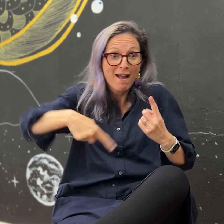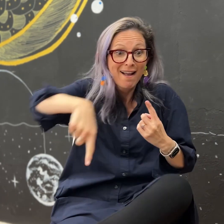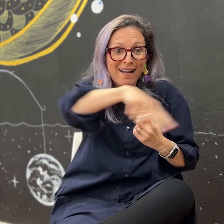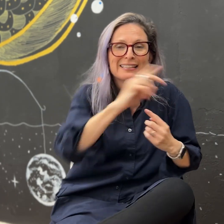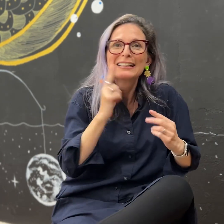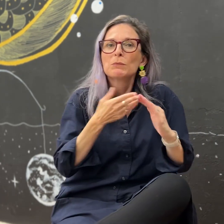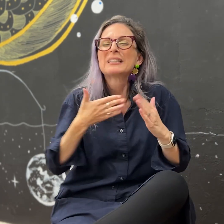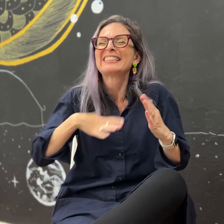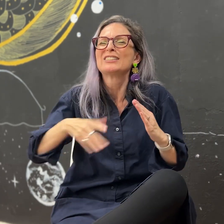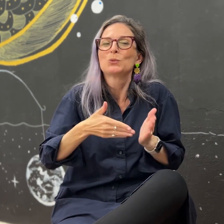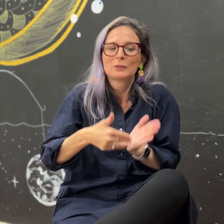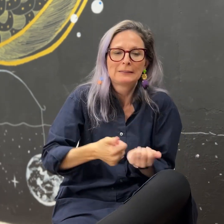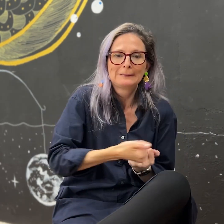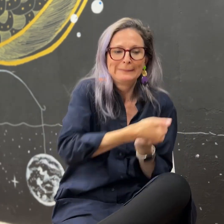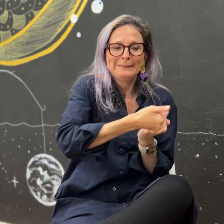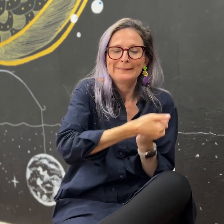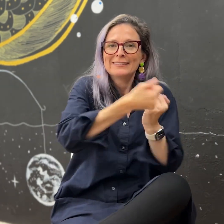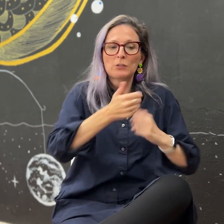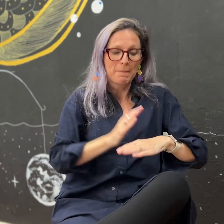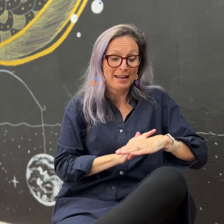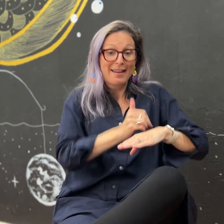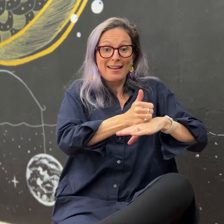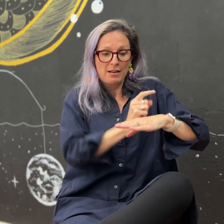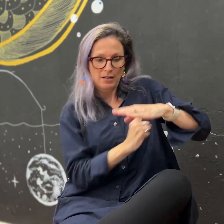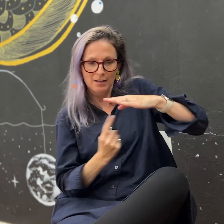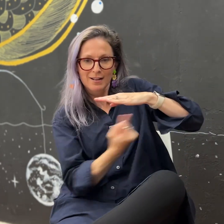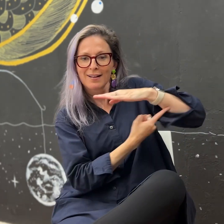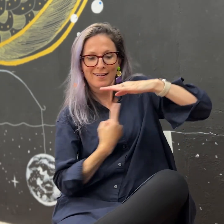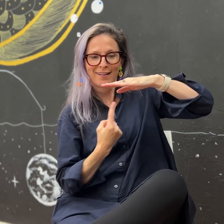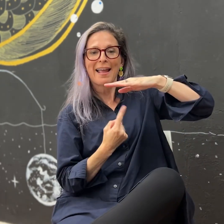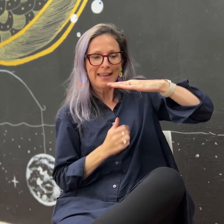doing their best to establish something for themselves. They need a foundation to build from.